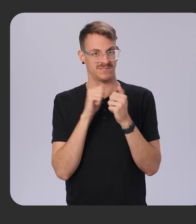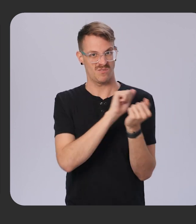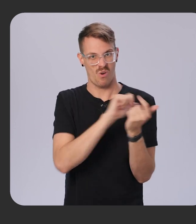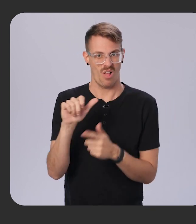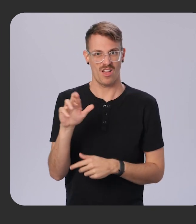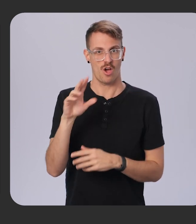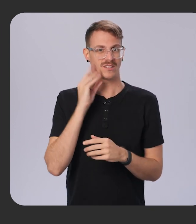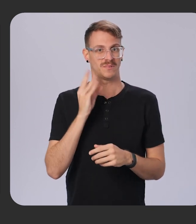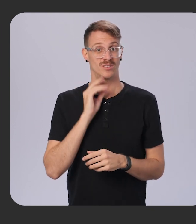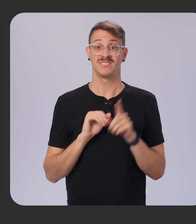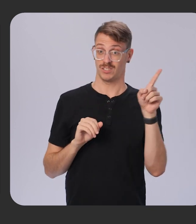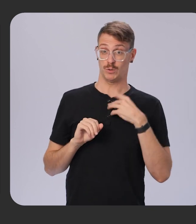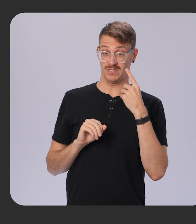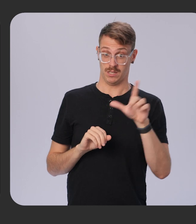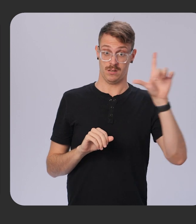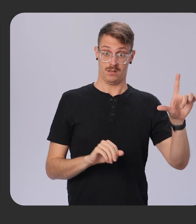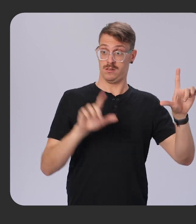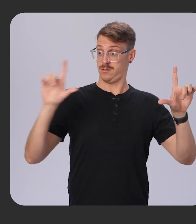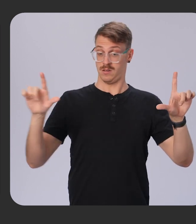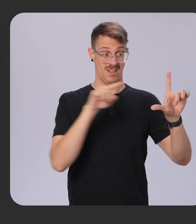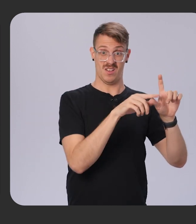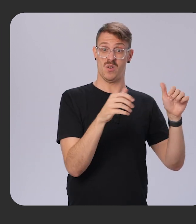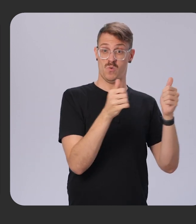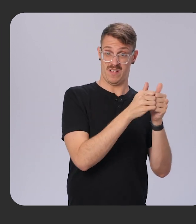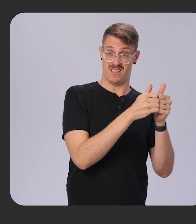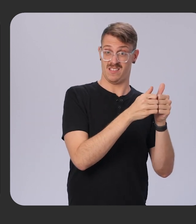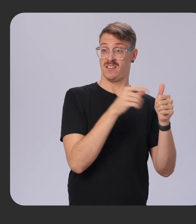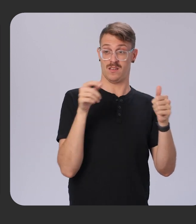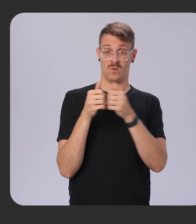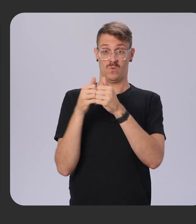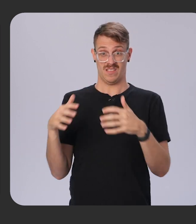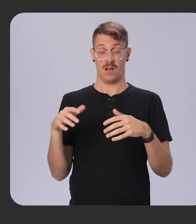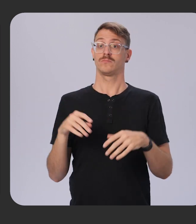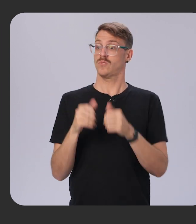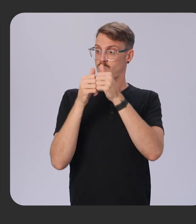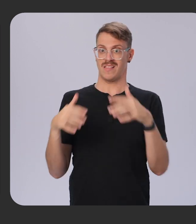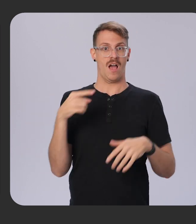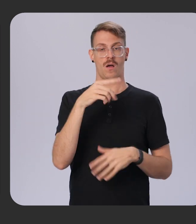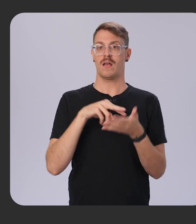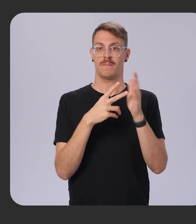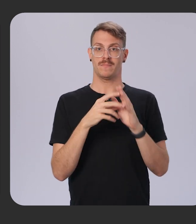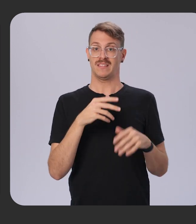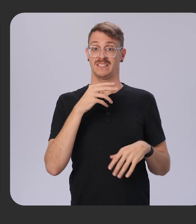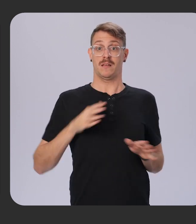Here, you can see the same scene with and without occlusion. Without occlusion, the penguin appears